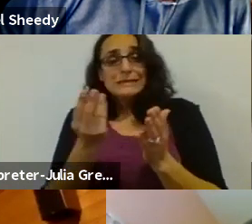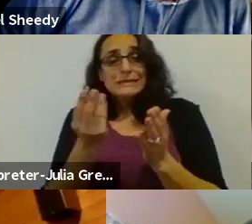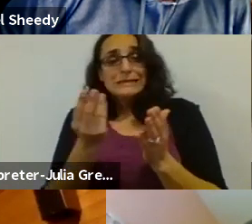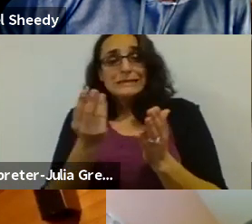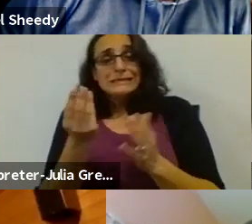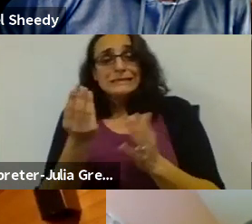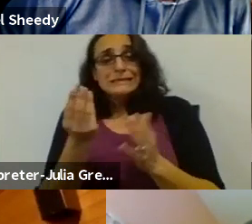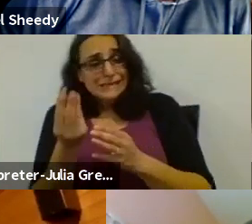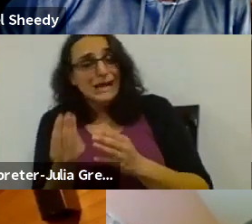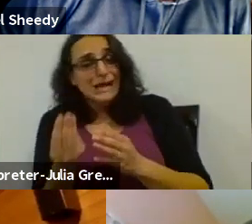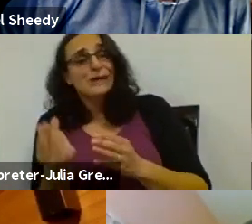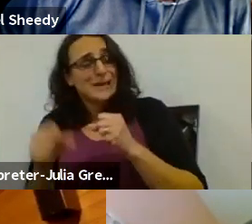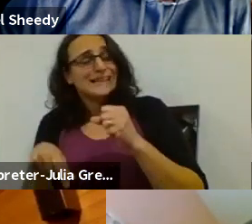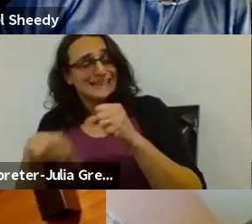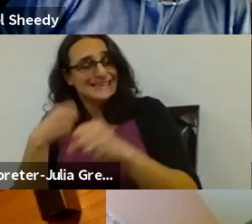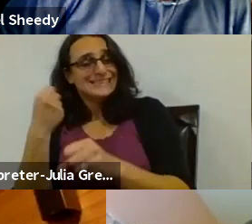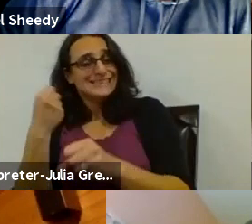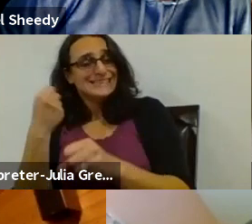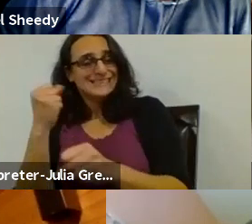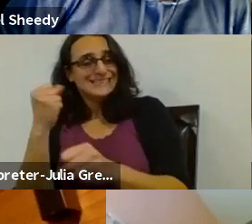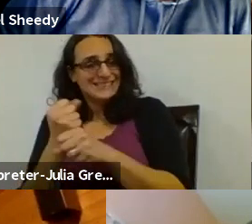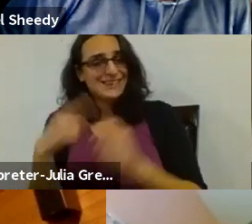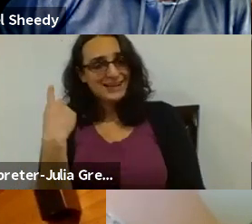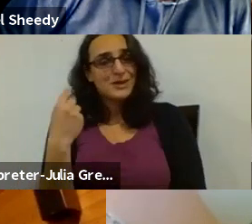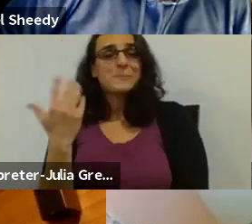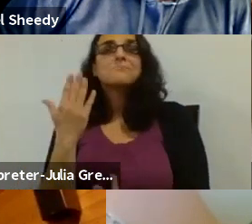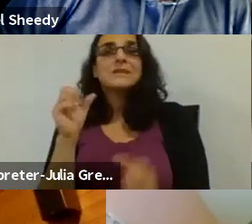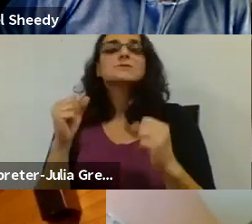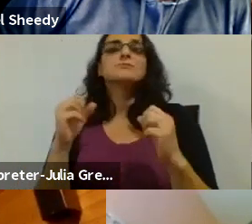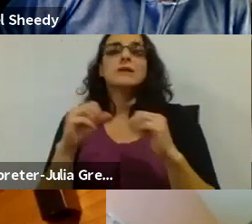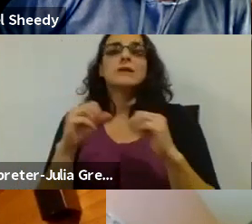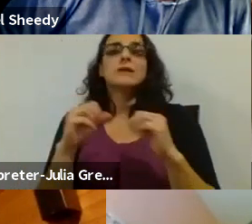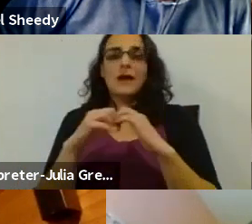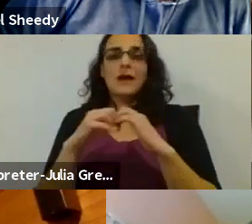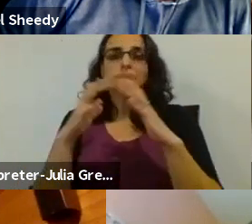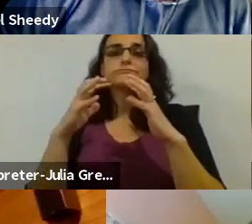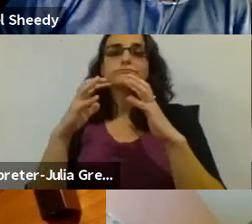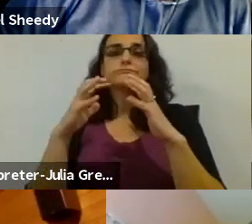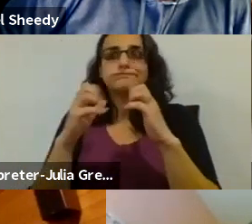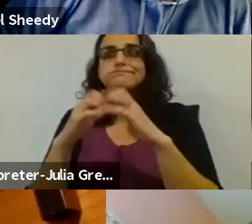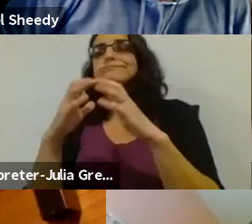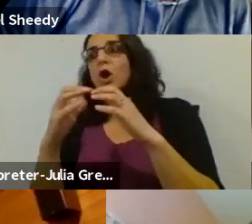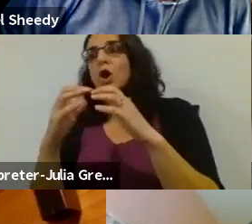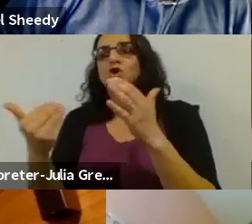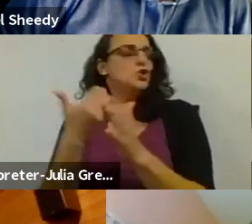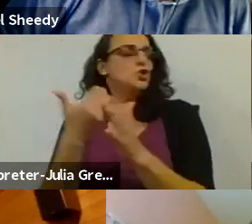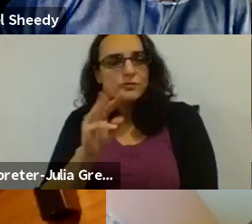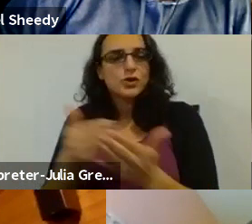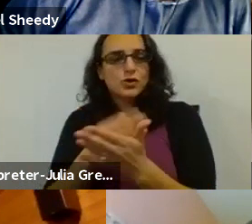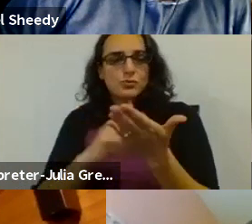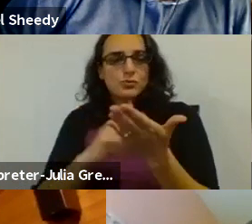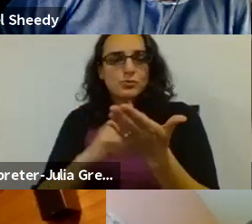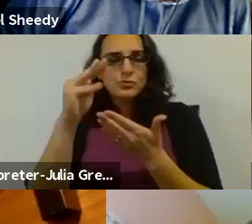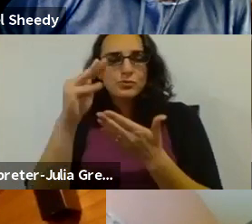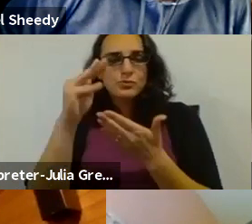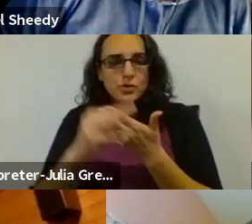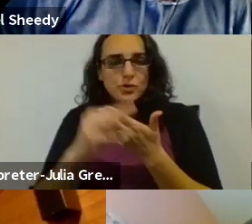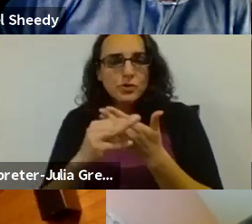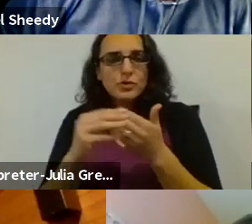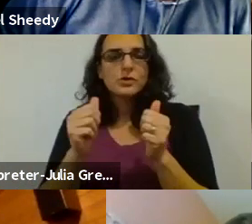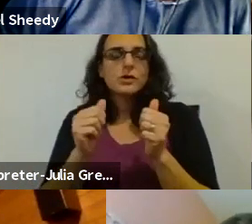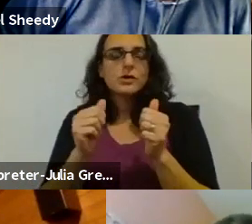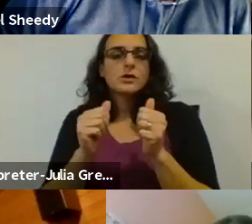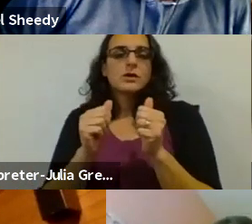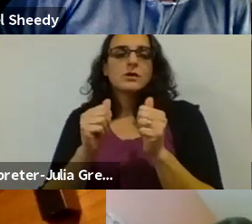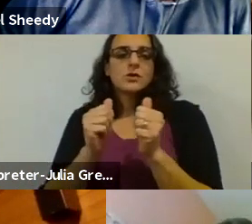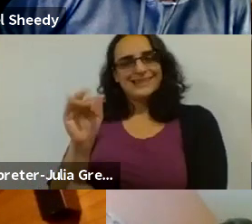Karen Winsper: You know, we have launched a lot of software programs. This year, you know, with the cares funds, one in particular is class link, which is a single sign on.